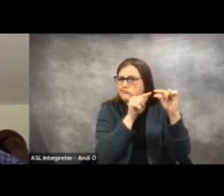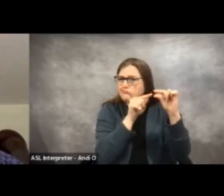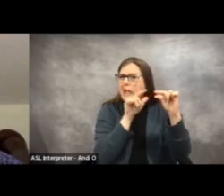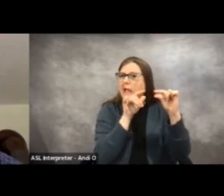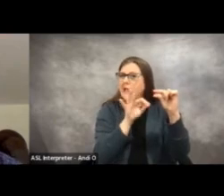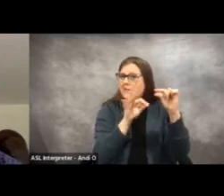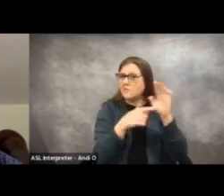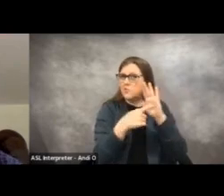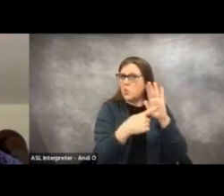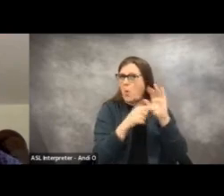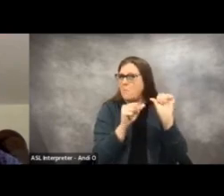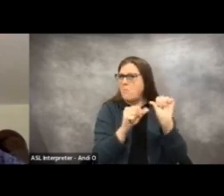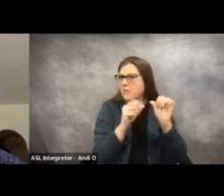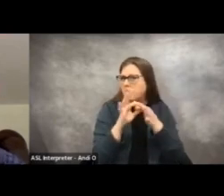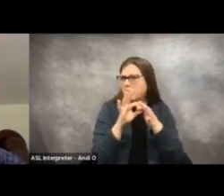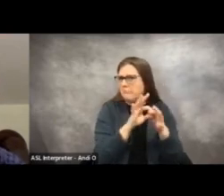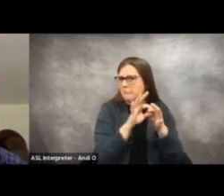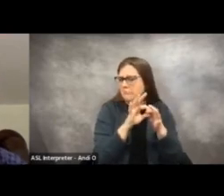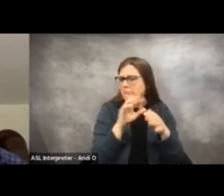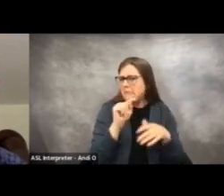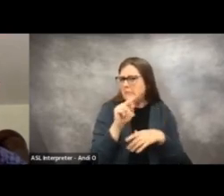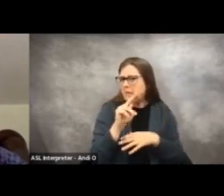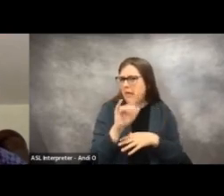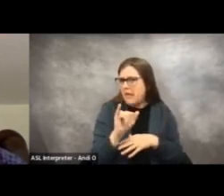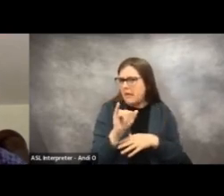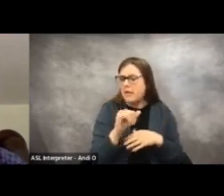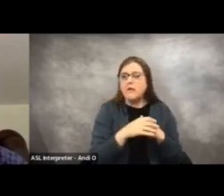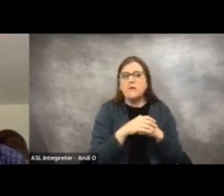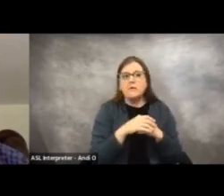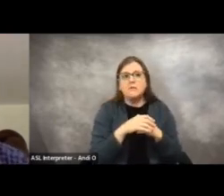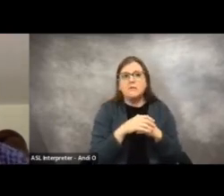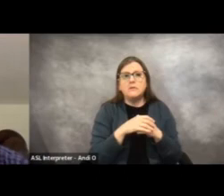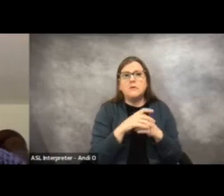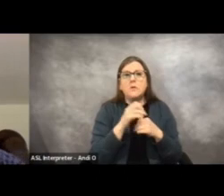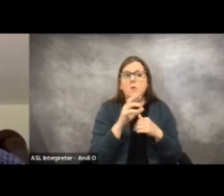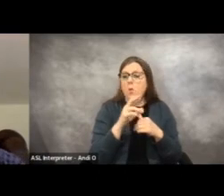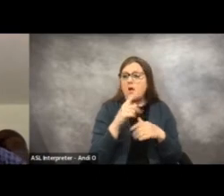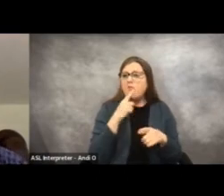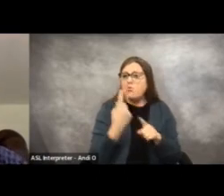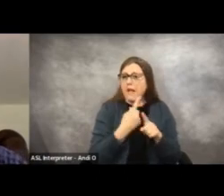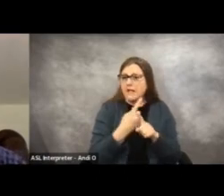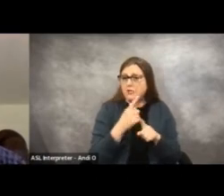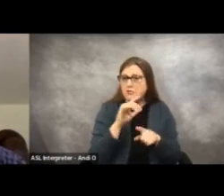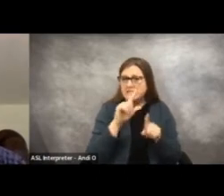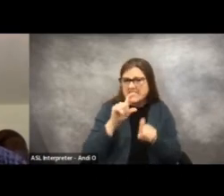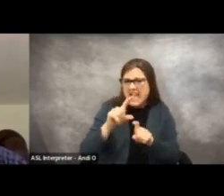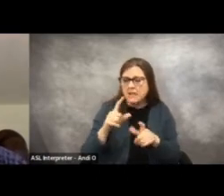occurred. And some examples of those items in a regular intake might be physical assault or